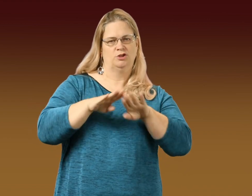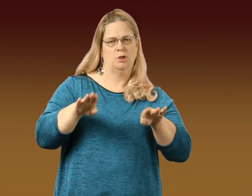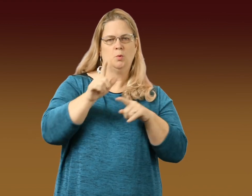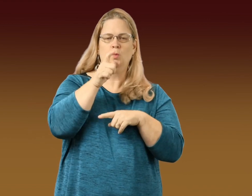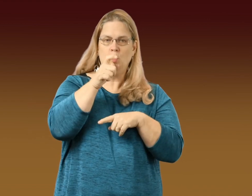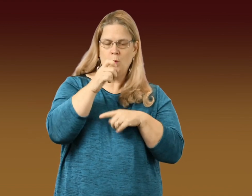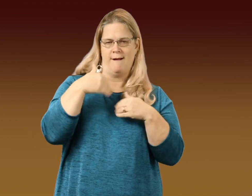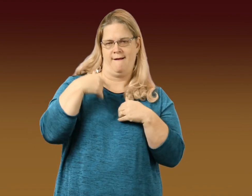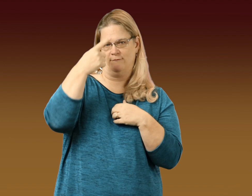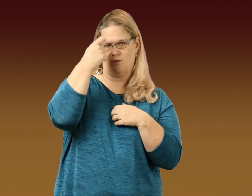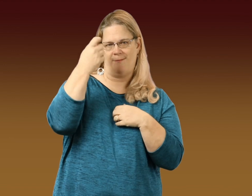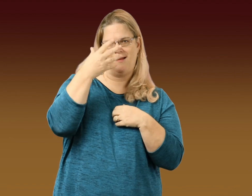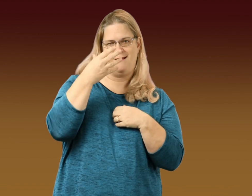in working with children who have trauma.